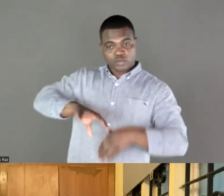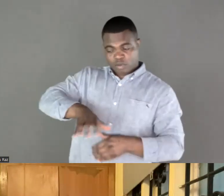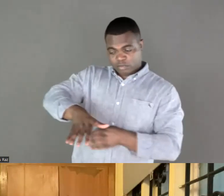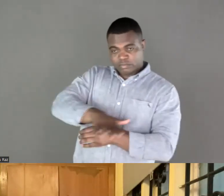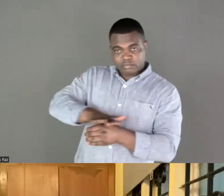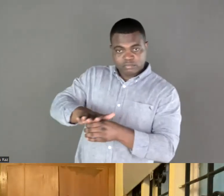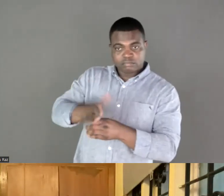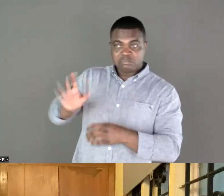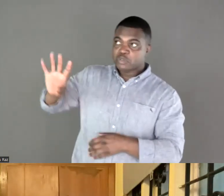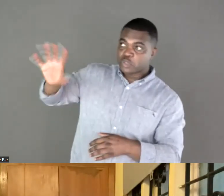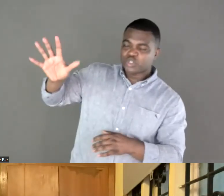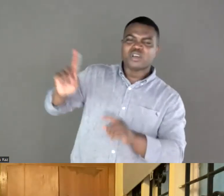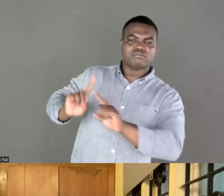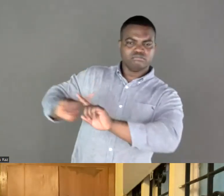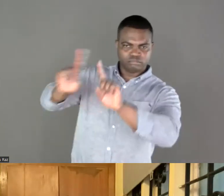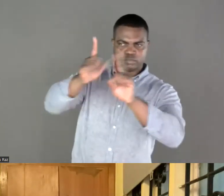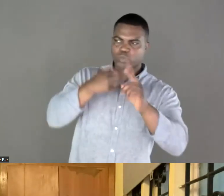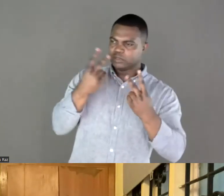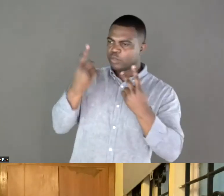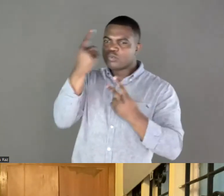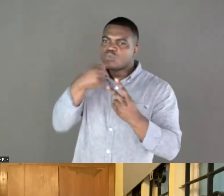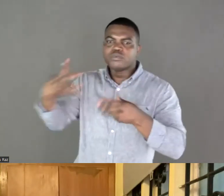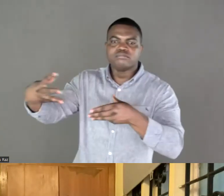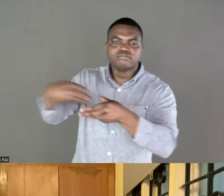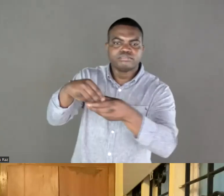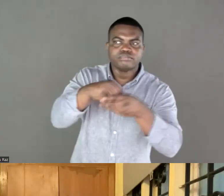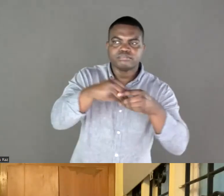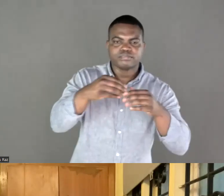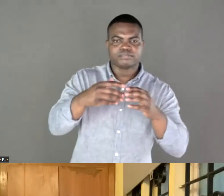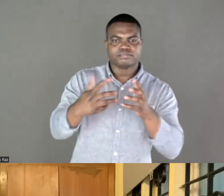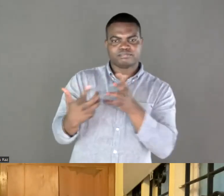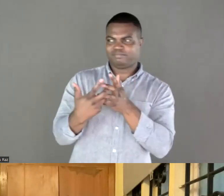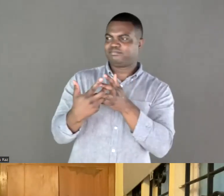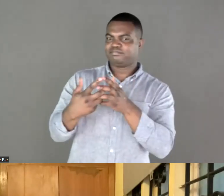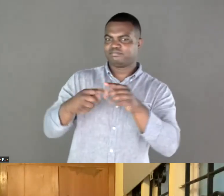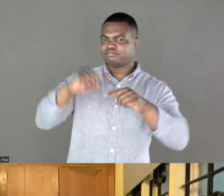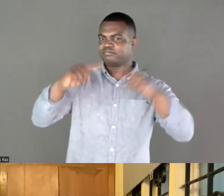body that kind of looks at maintaining the quality and purpose of the bridge training,